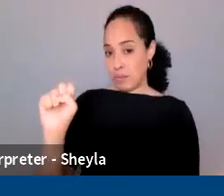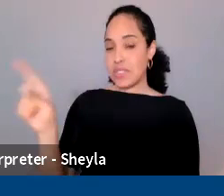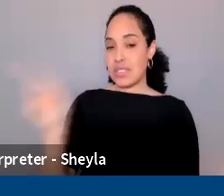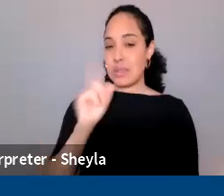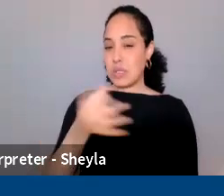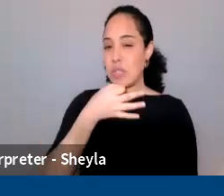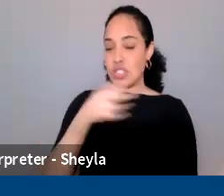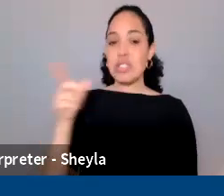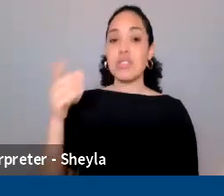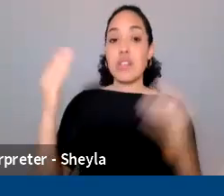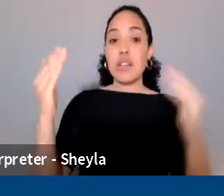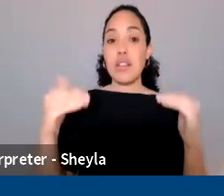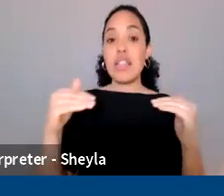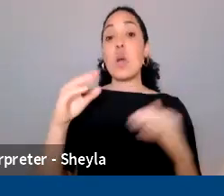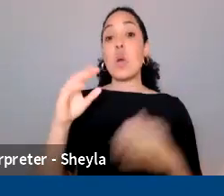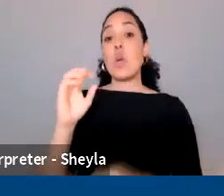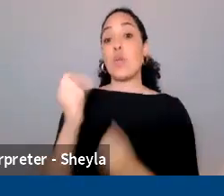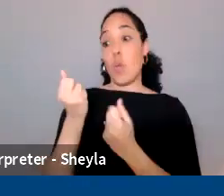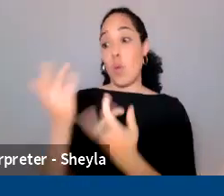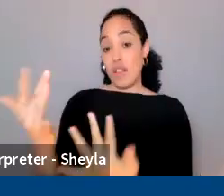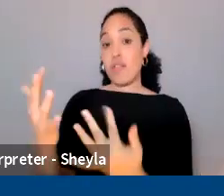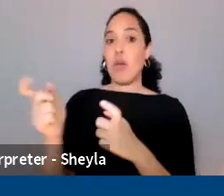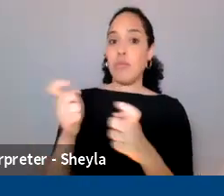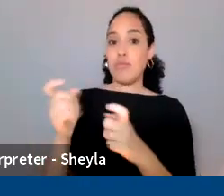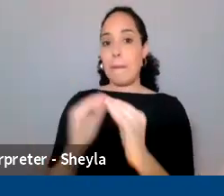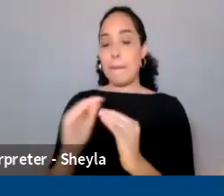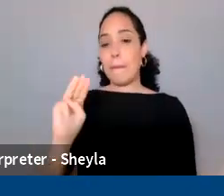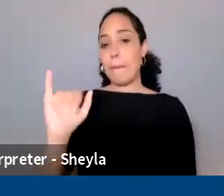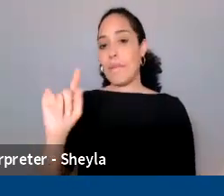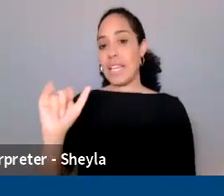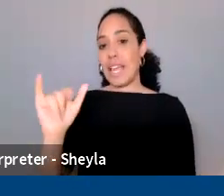wildfire mitigation we have Jim Webster the program coordinator for wildfire partners